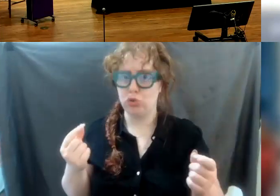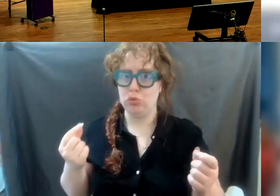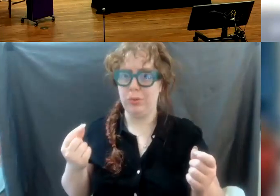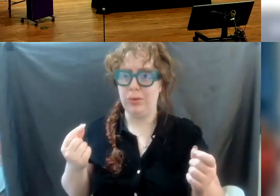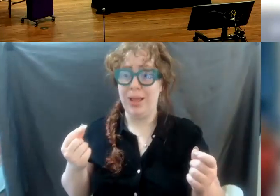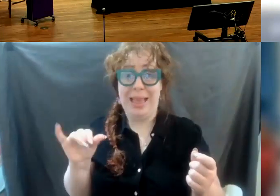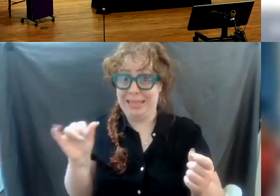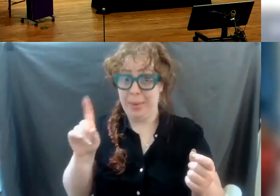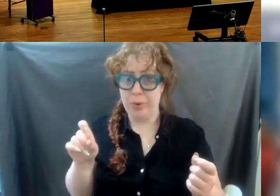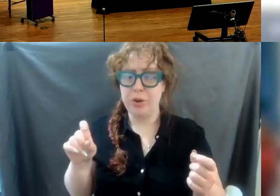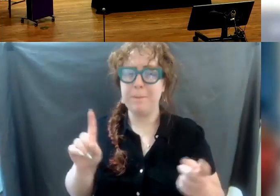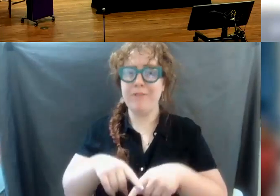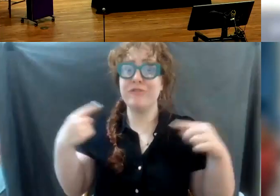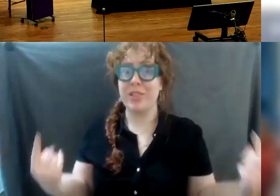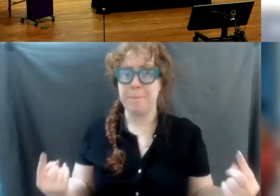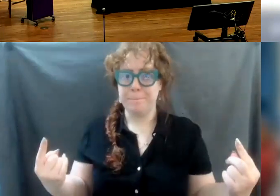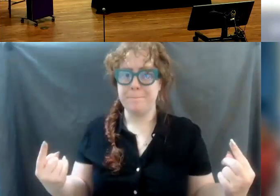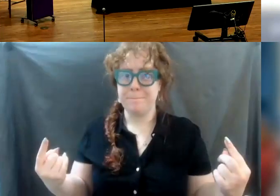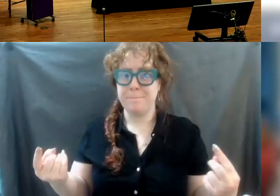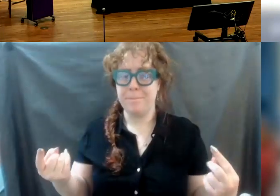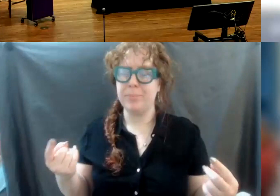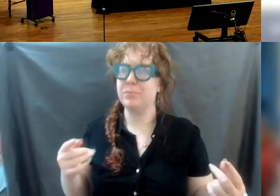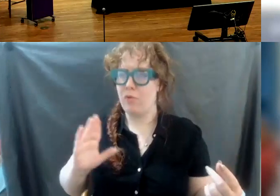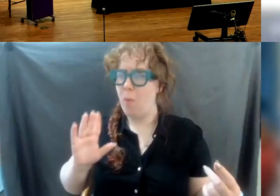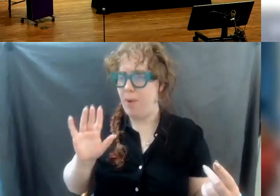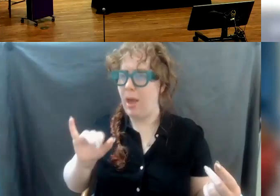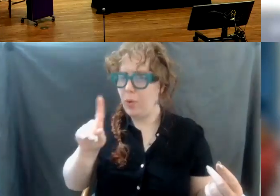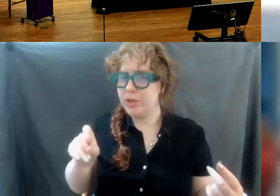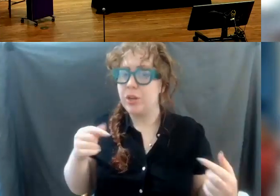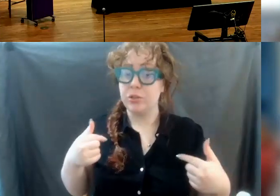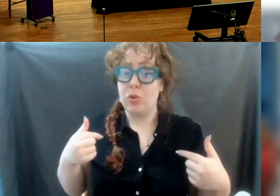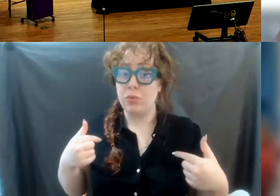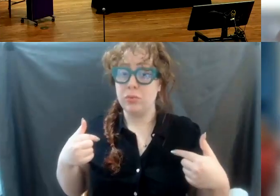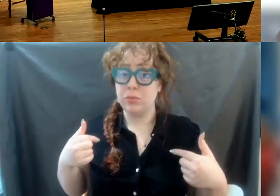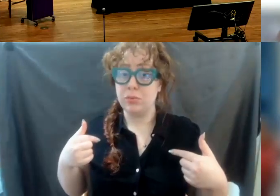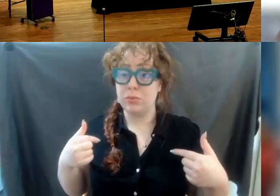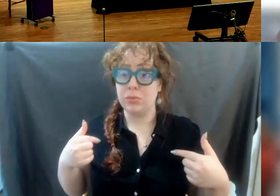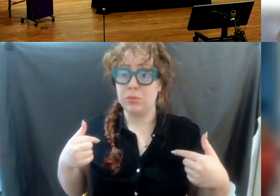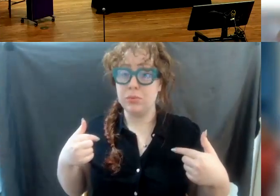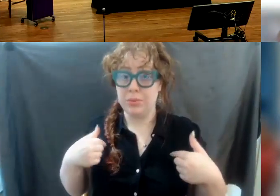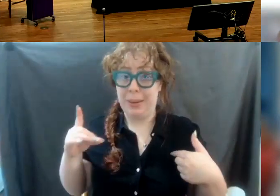You know, I think initially the question was something like, what does public safety require for people with disabilities?